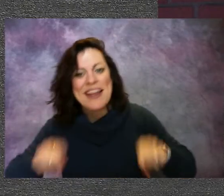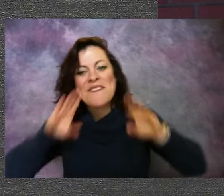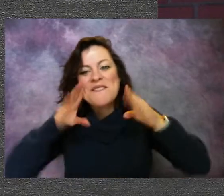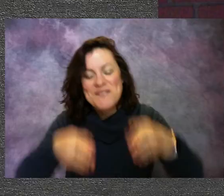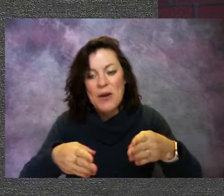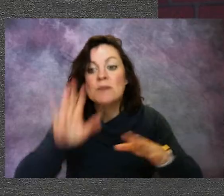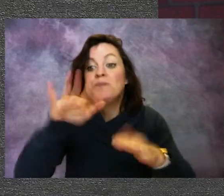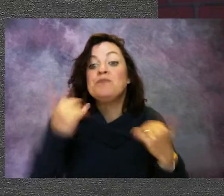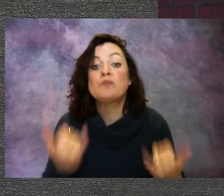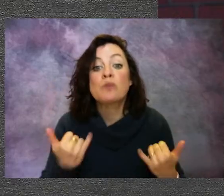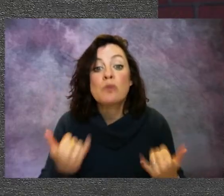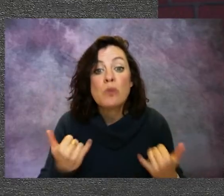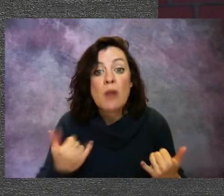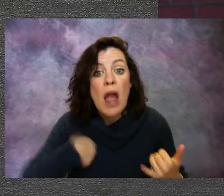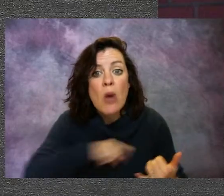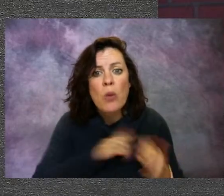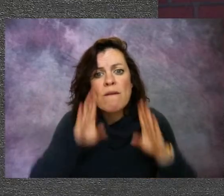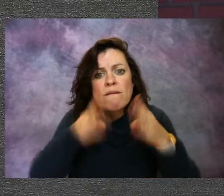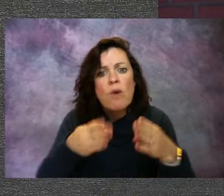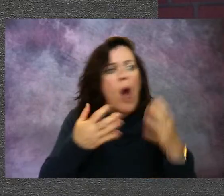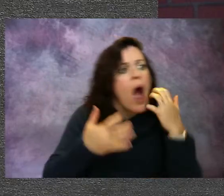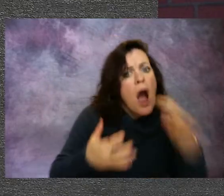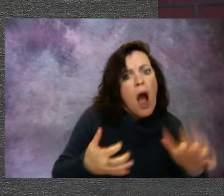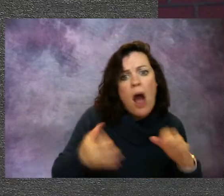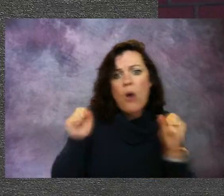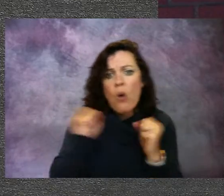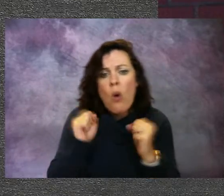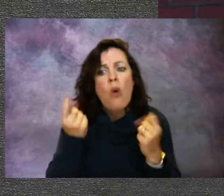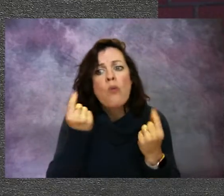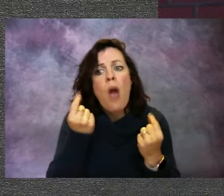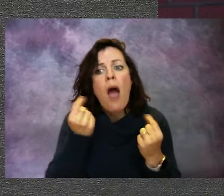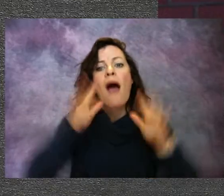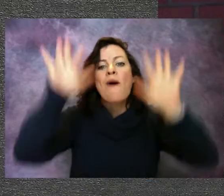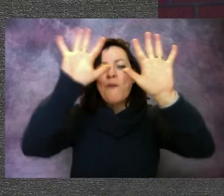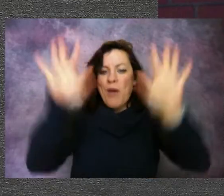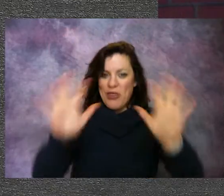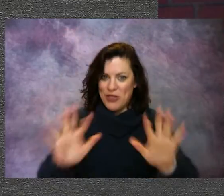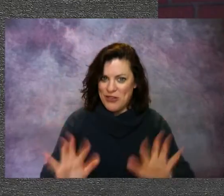Now, I'm sure that you guys all know all about the weather.